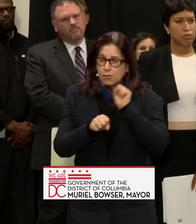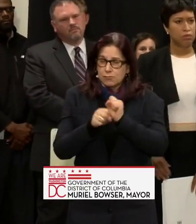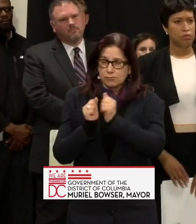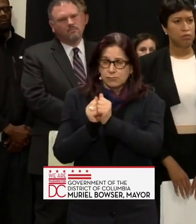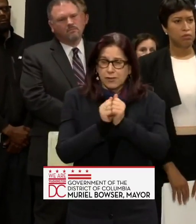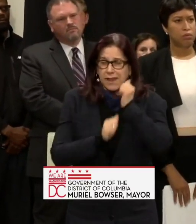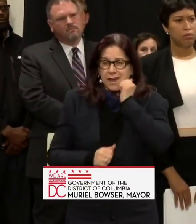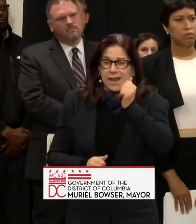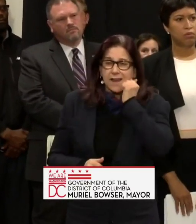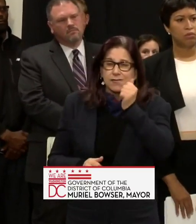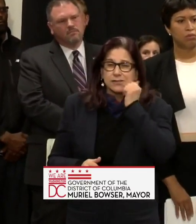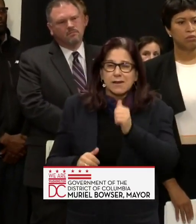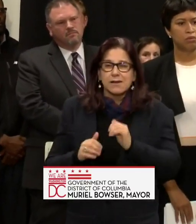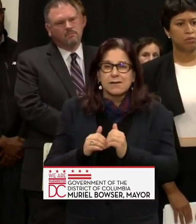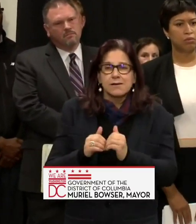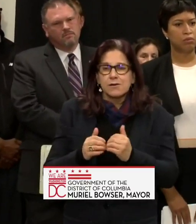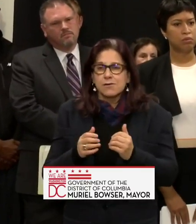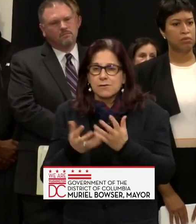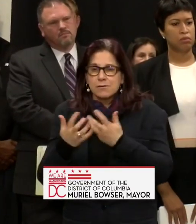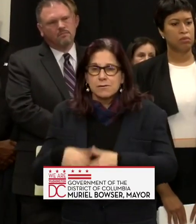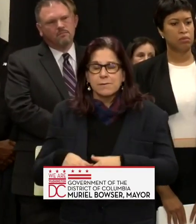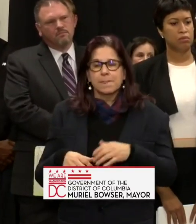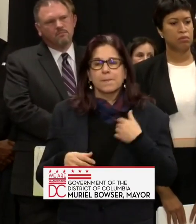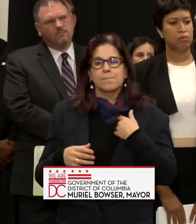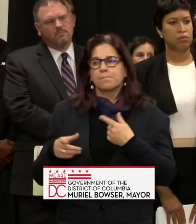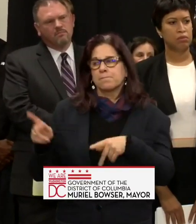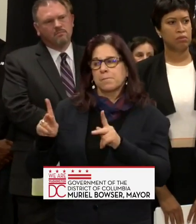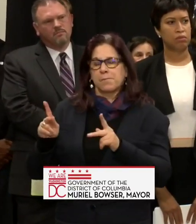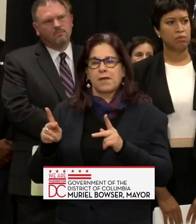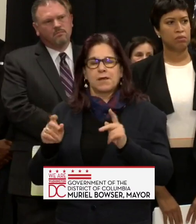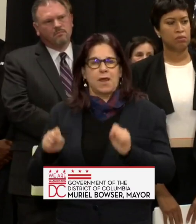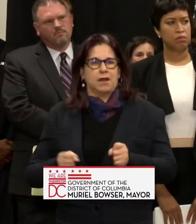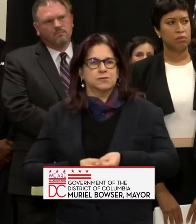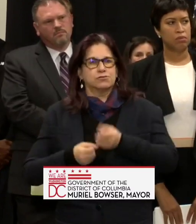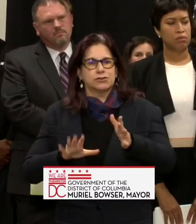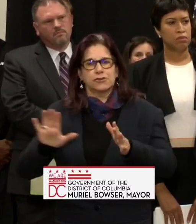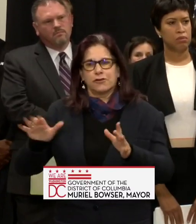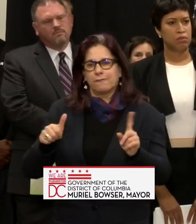RIGHTS. OUR GOAL IS ALWAYS TO MAKE SURE